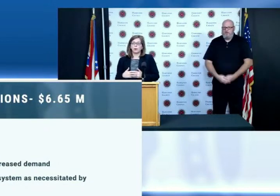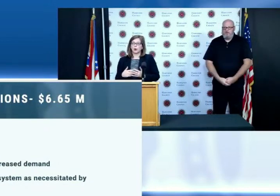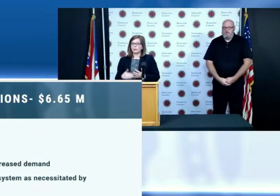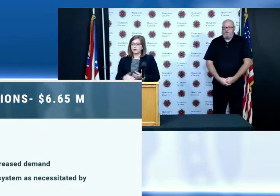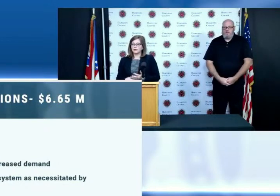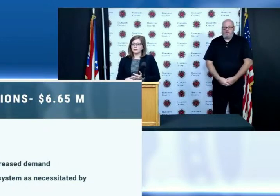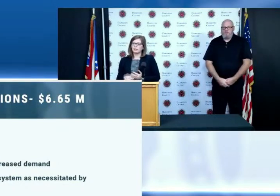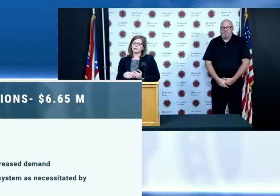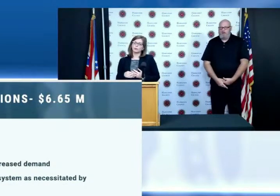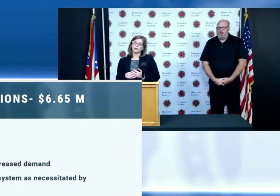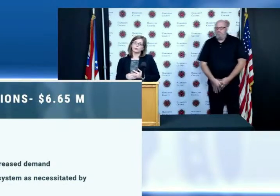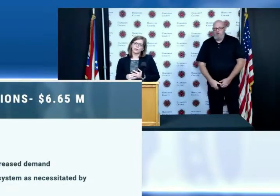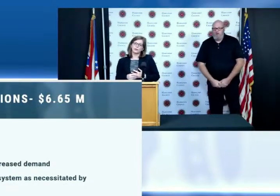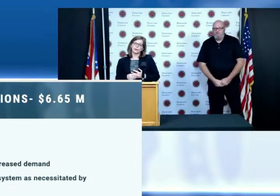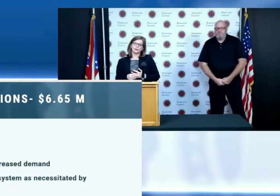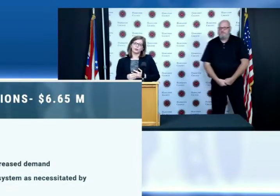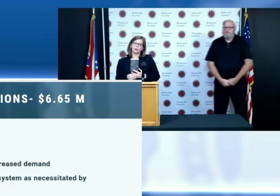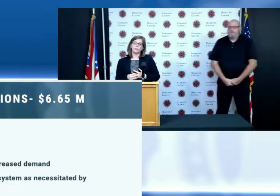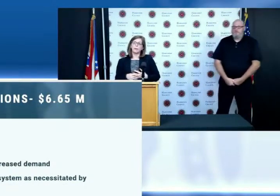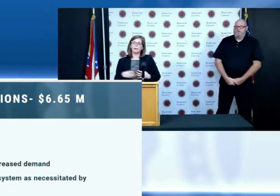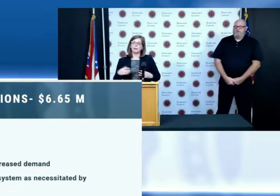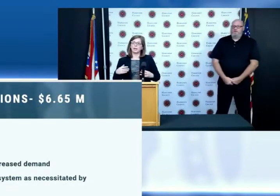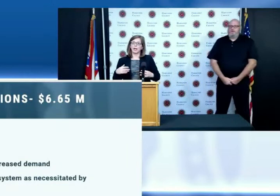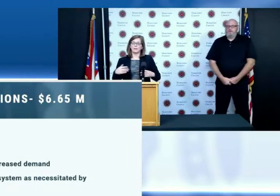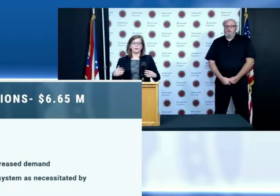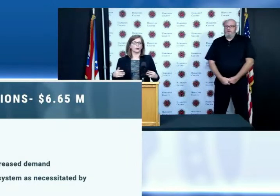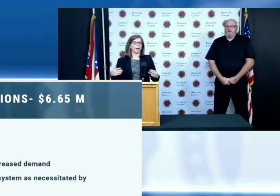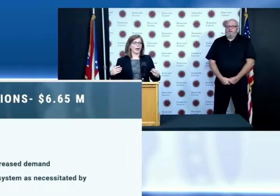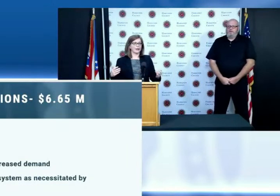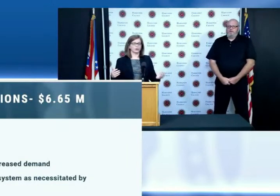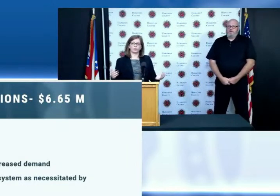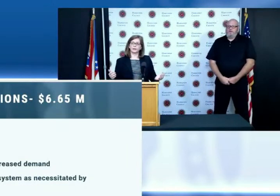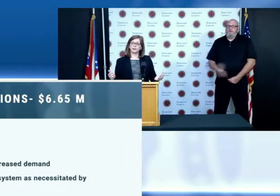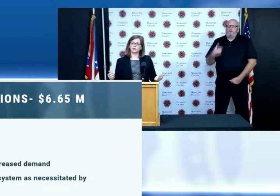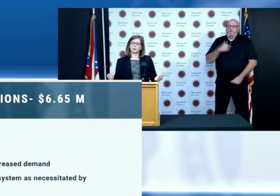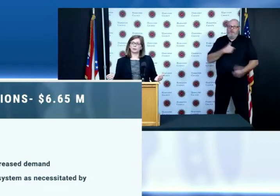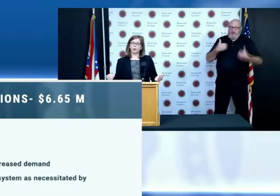are businesses as well as residents who maybe have never asked for assistance before